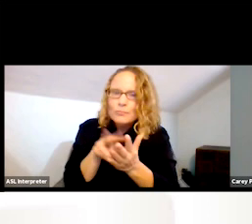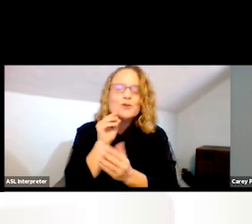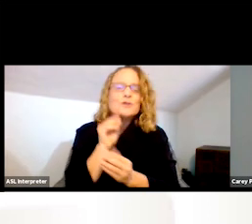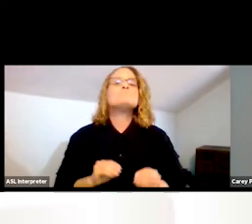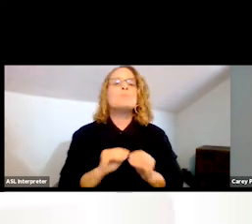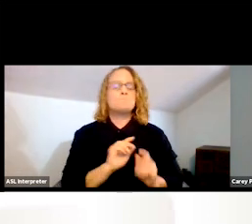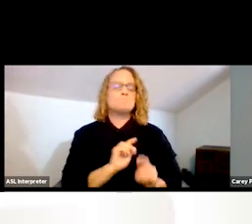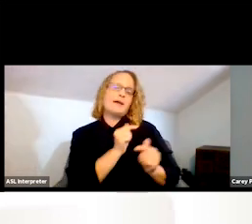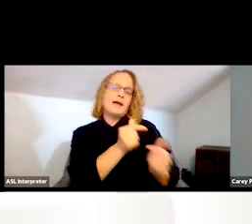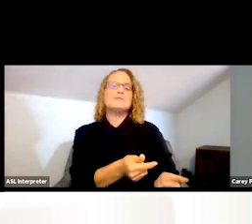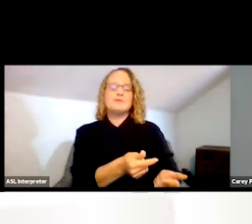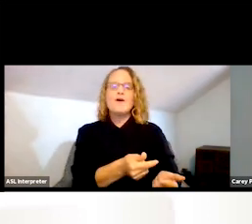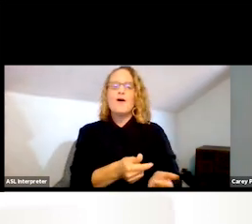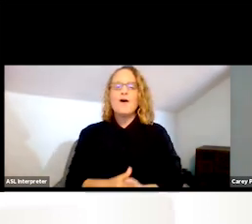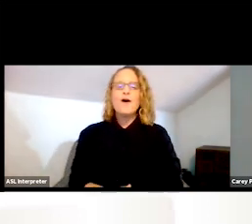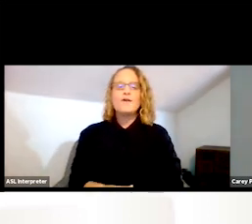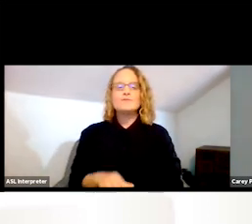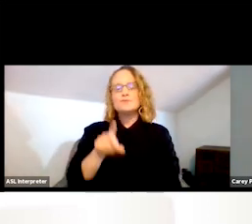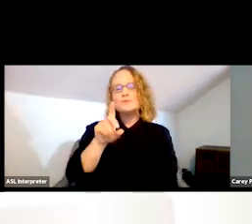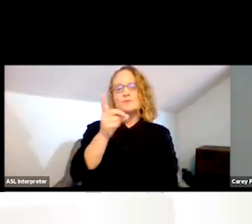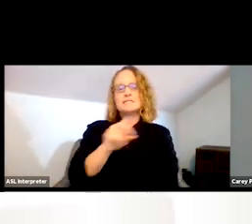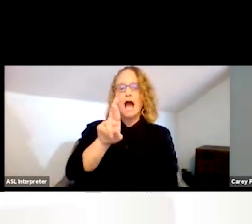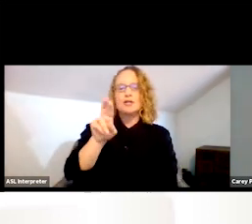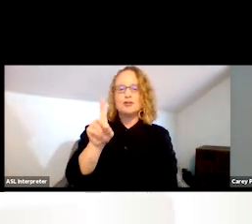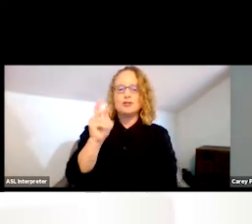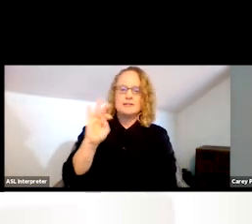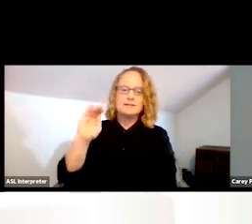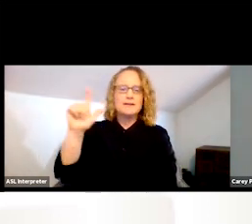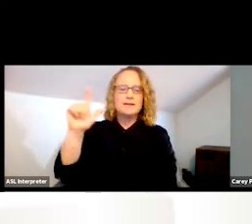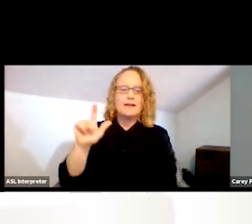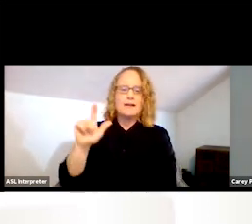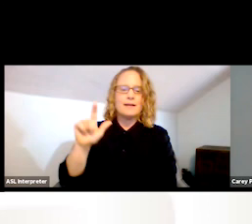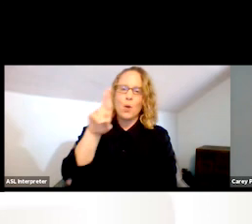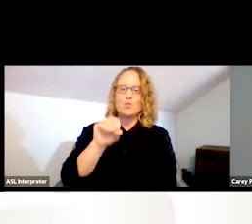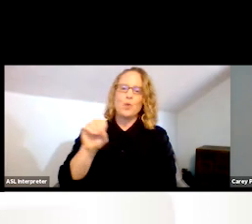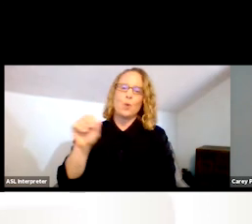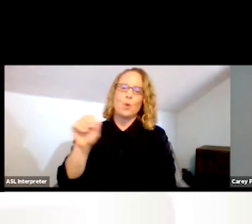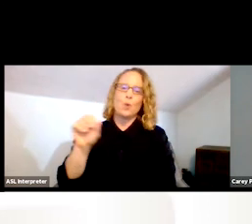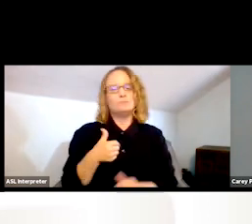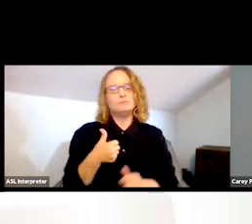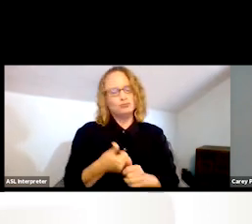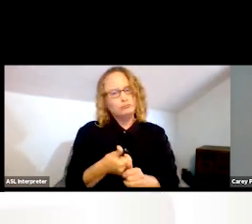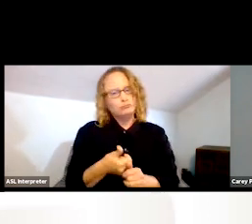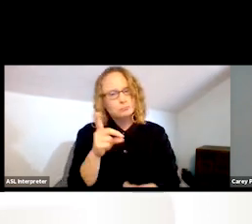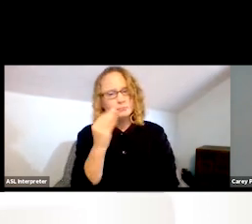on how you can do your job better. And we're always trying to train, we're always trying to improve, and I'm no exception.